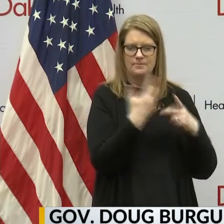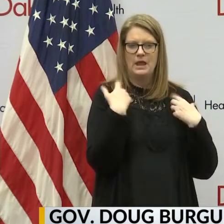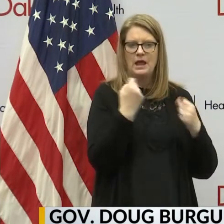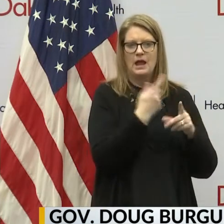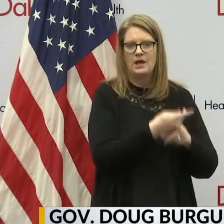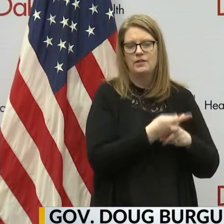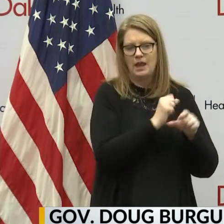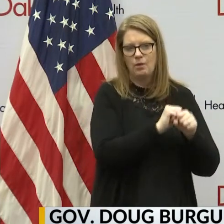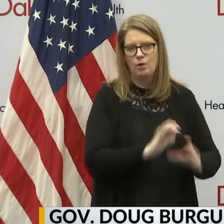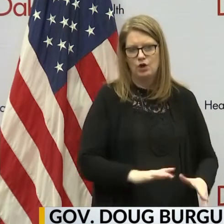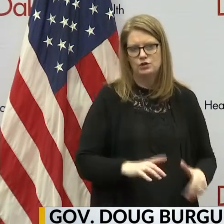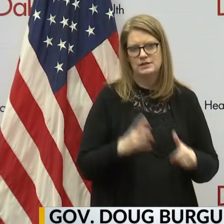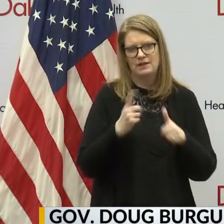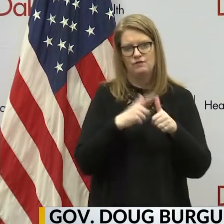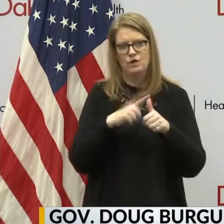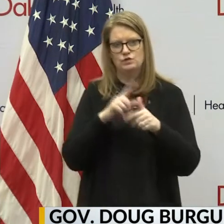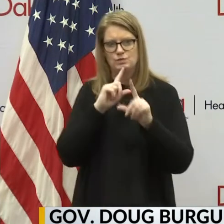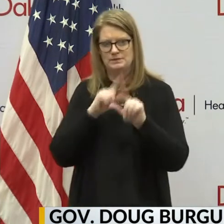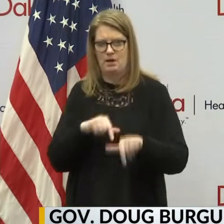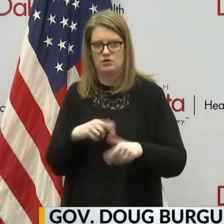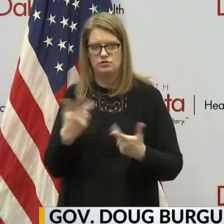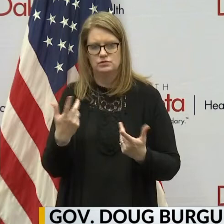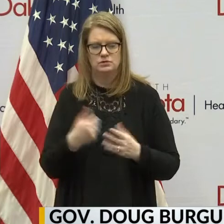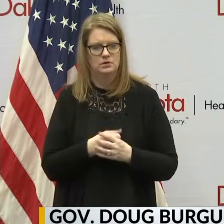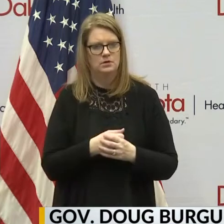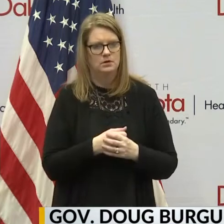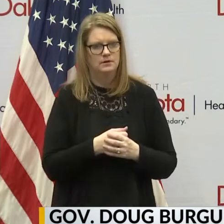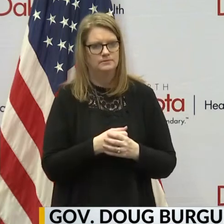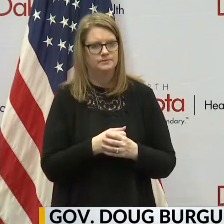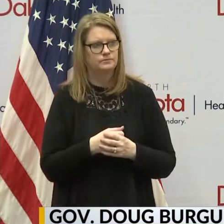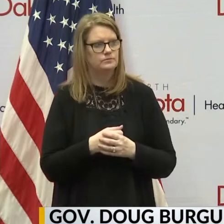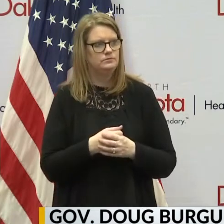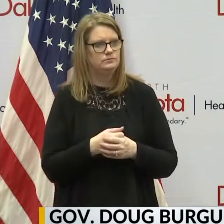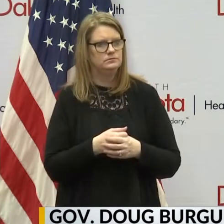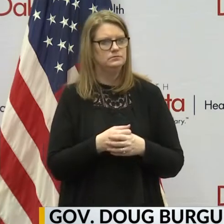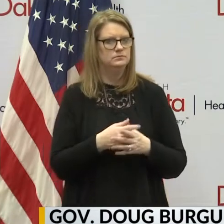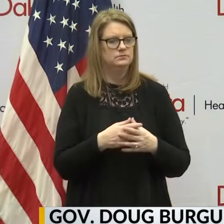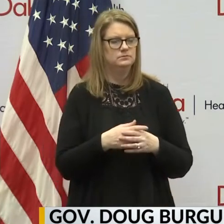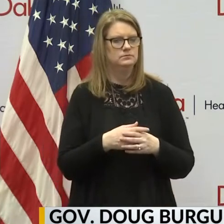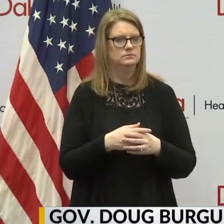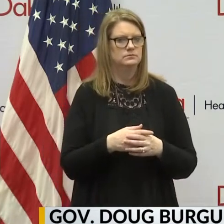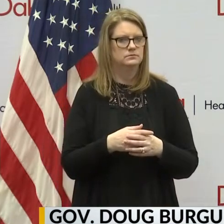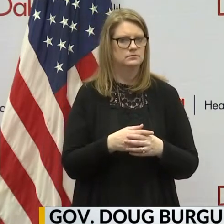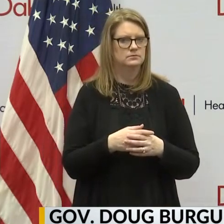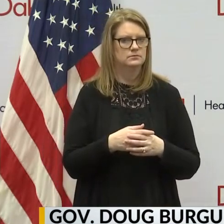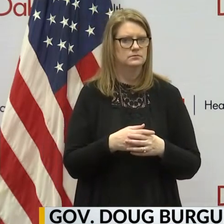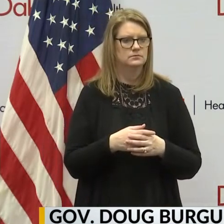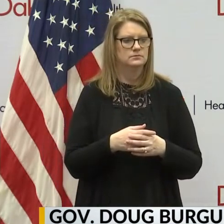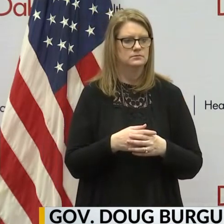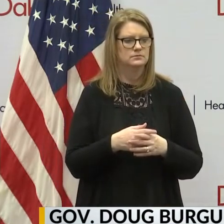FOR KIDS IN K THROUGH FIVE, K-6, ELEMENTARY SCHOOL KIDS WHERE THEY ARE GOING TO BE TAKING CARE OF HEALTHCARE